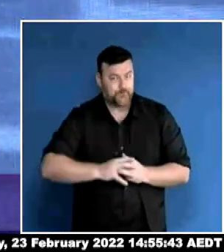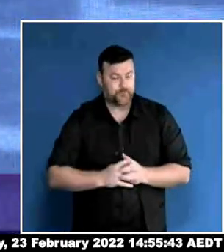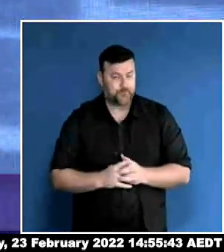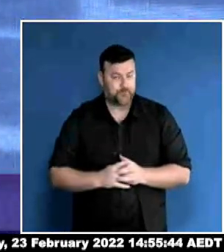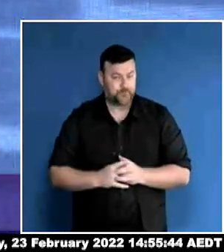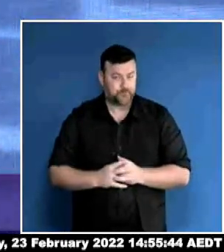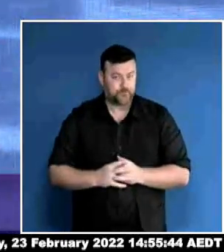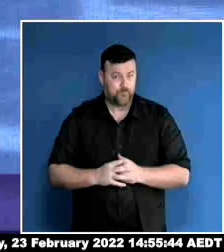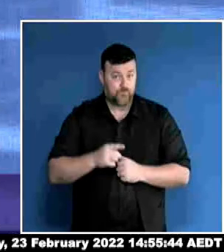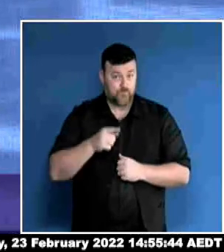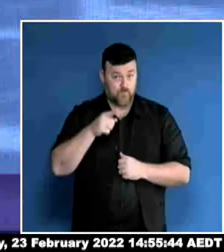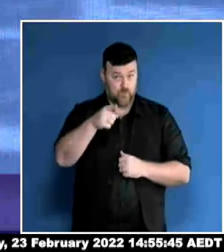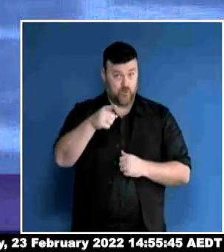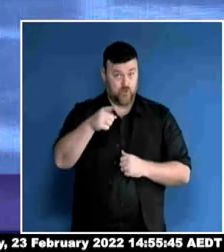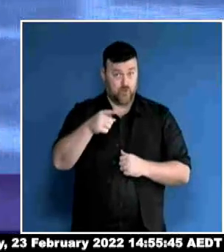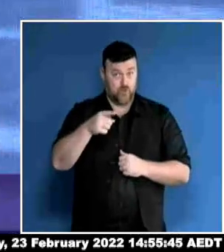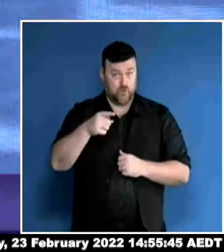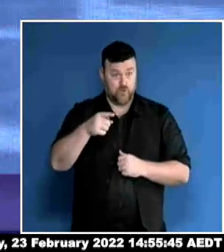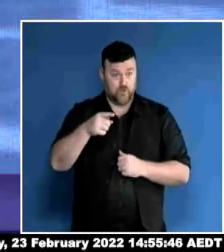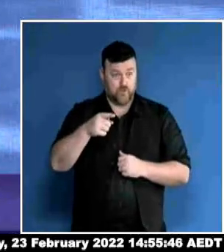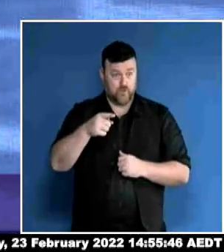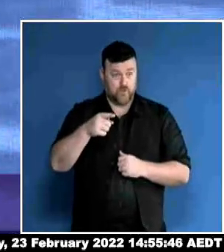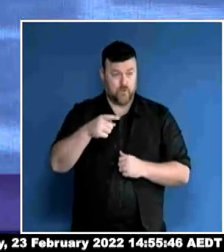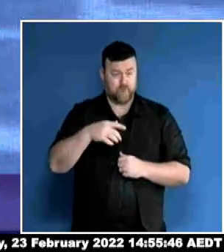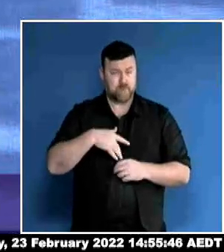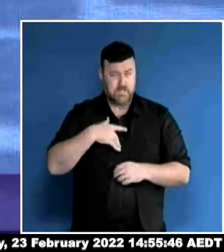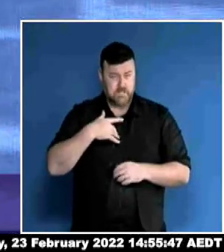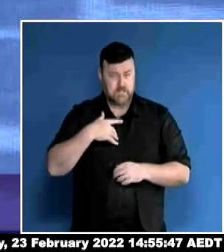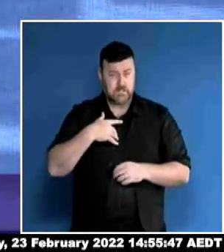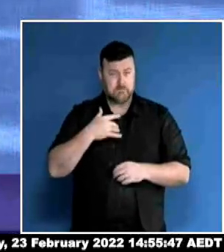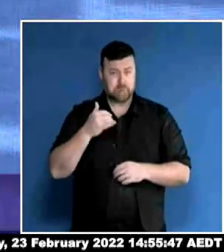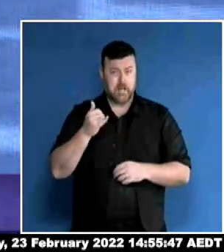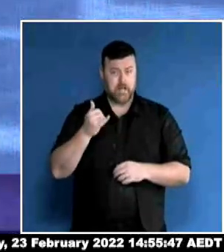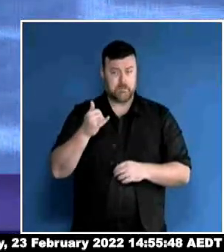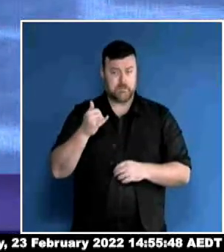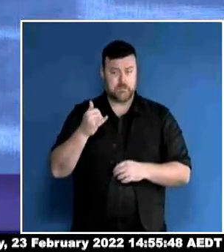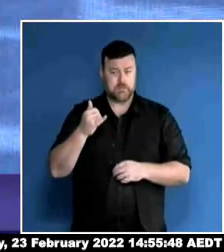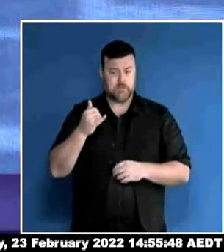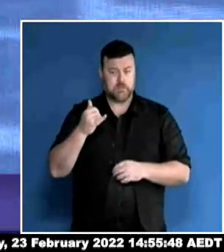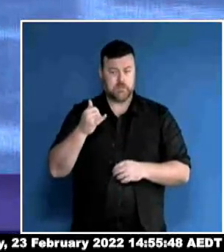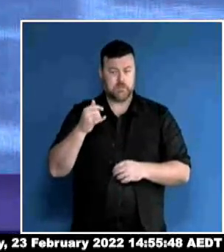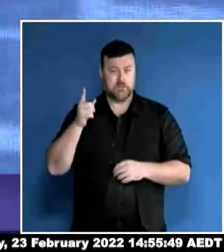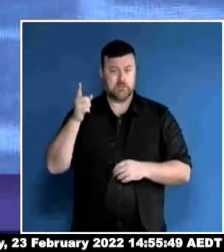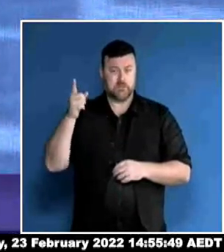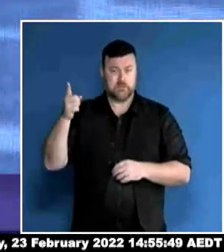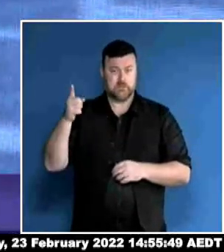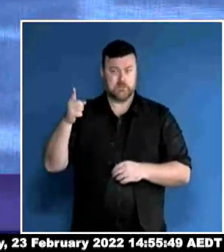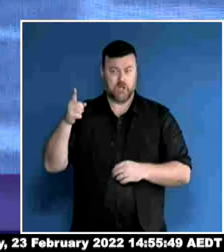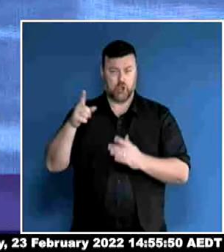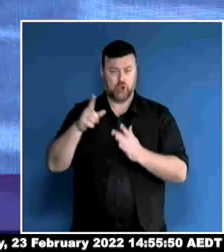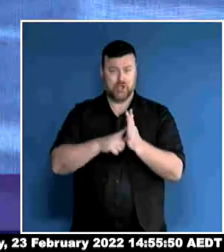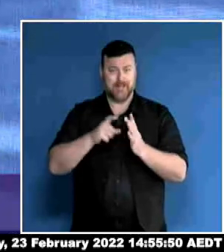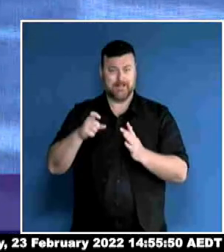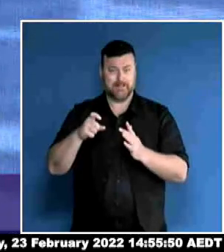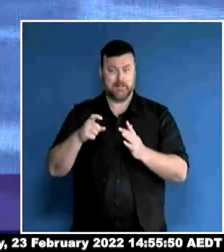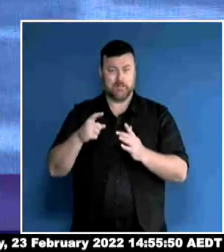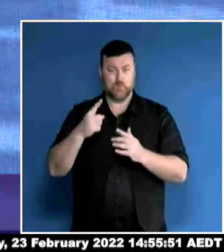job coach but also the job coach for the participants who you were training? Yes.